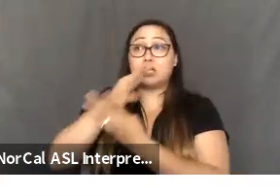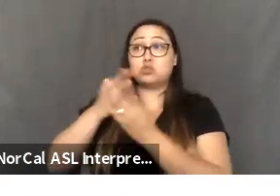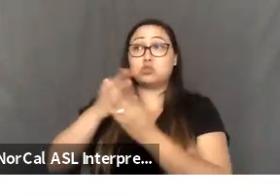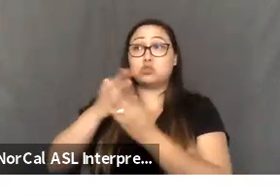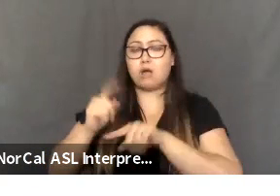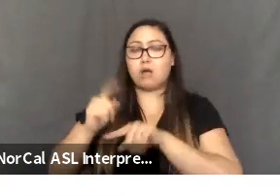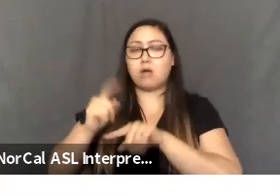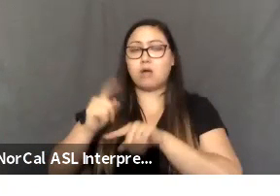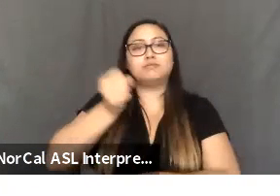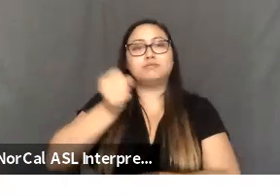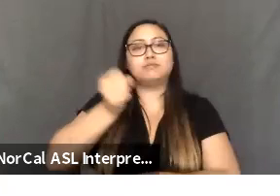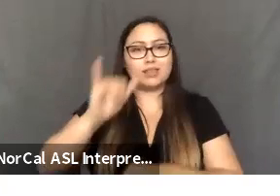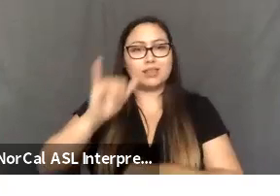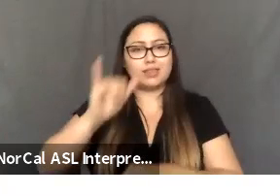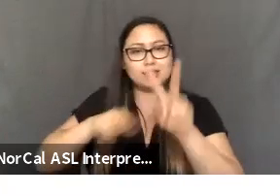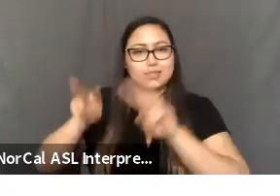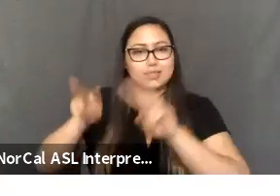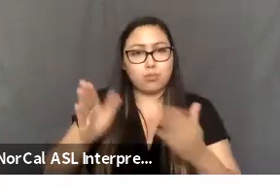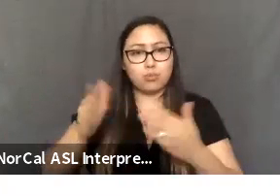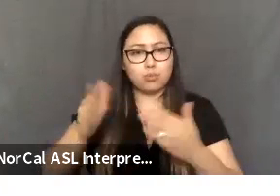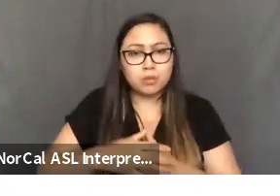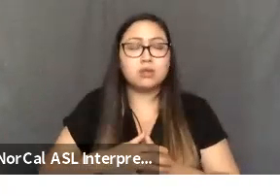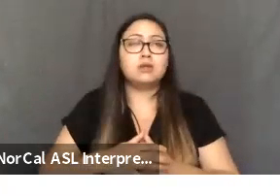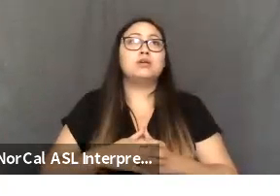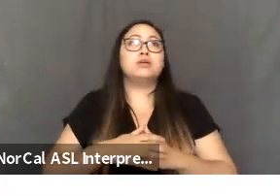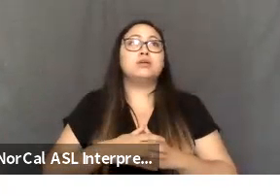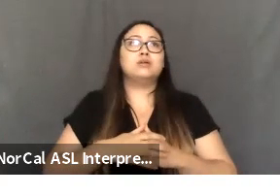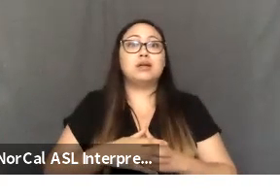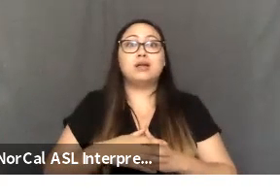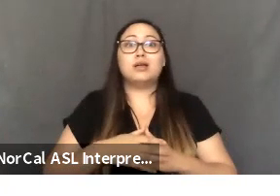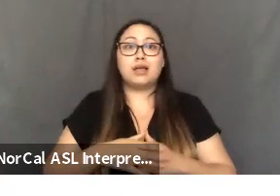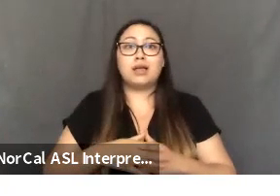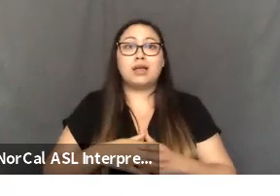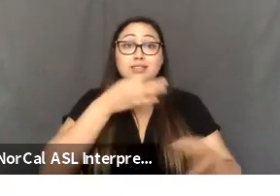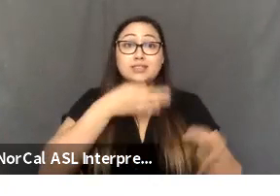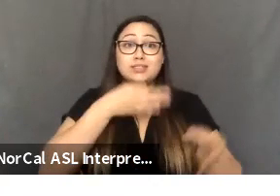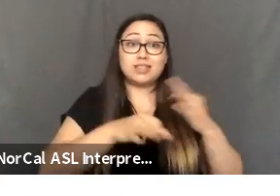that exam table would come in and they would have to run back and see if the room was available. And